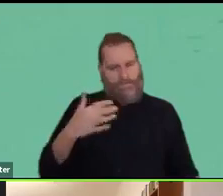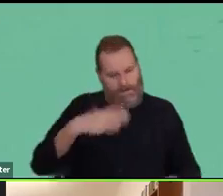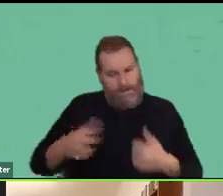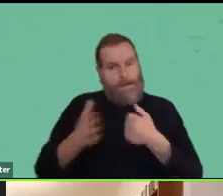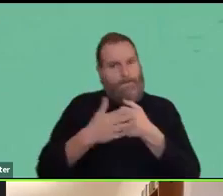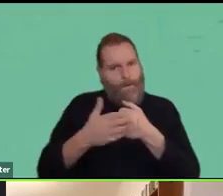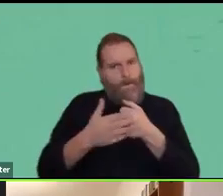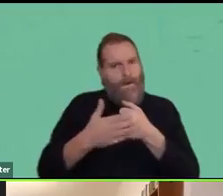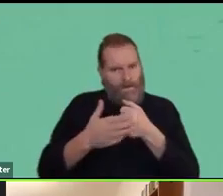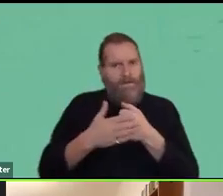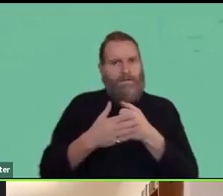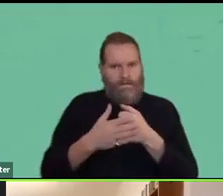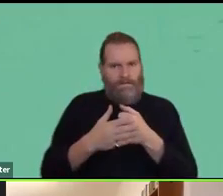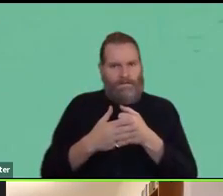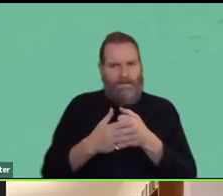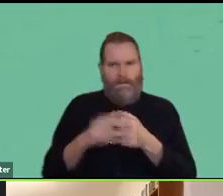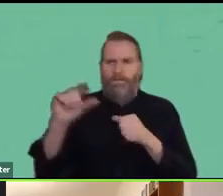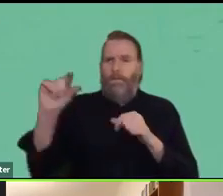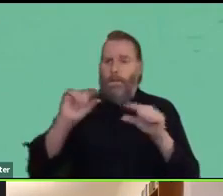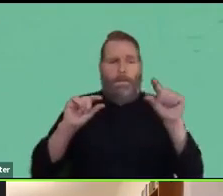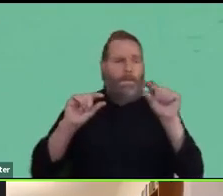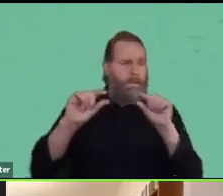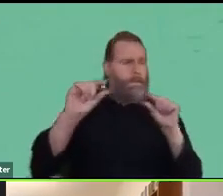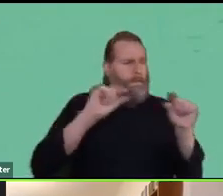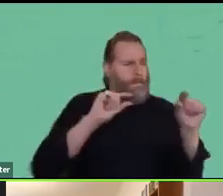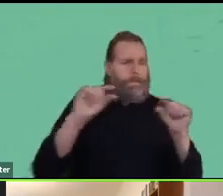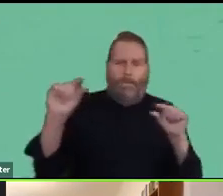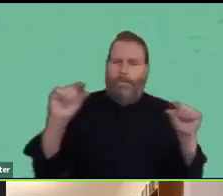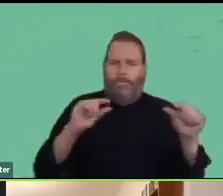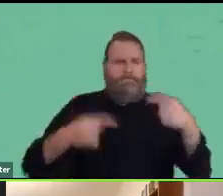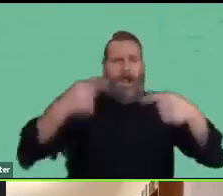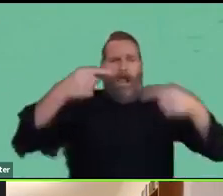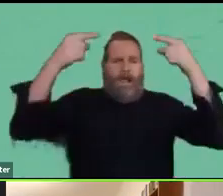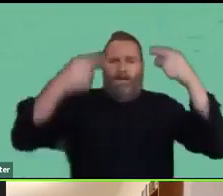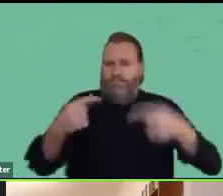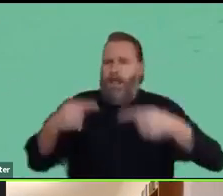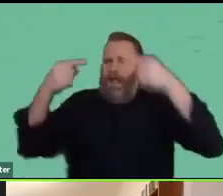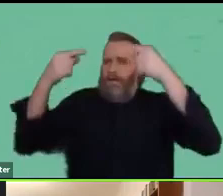sums of money given to departments and everybody fighting over very small amounts we need a uniform